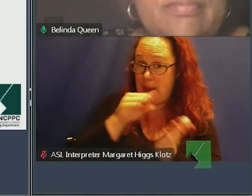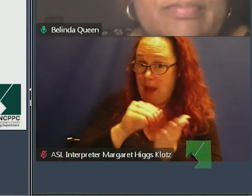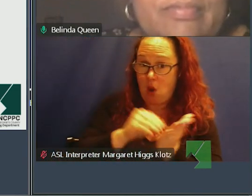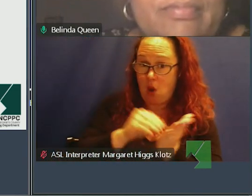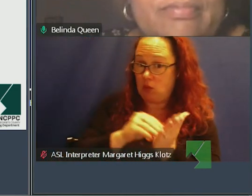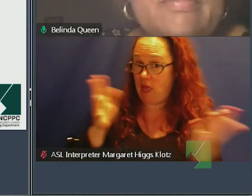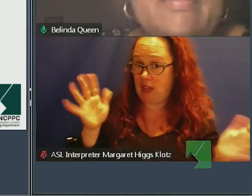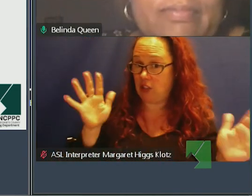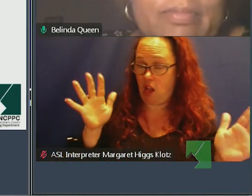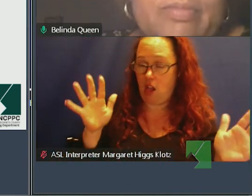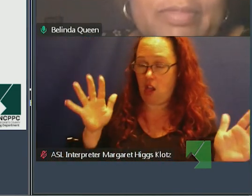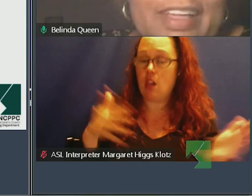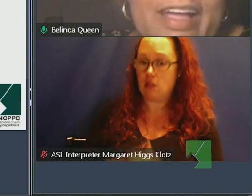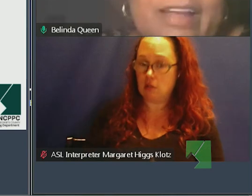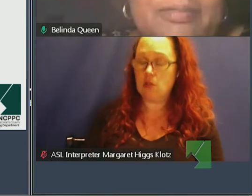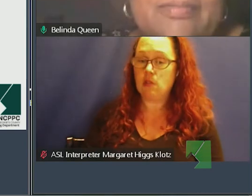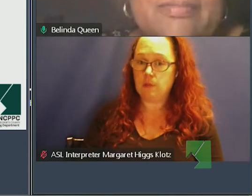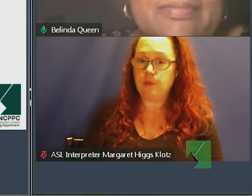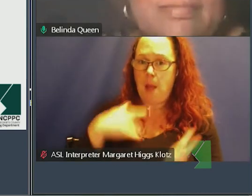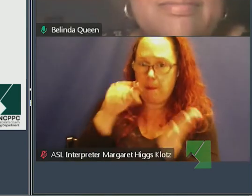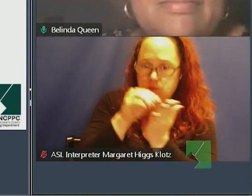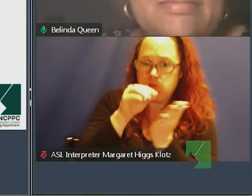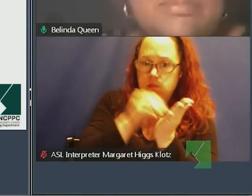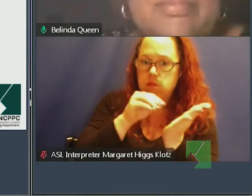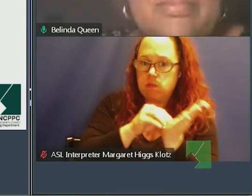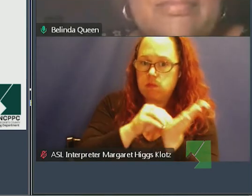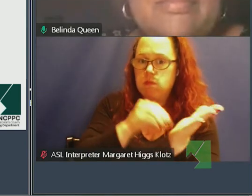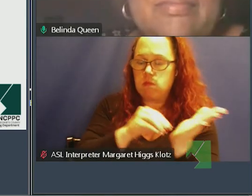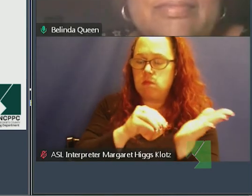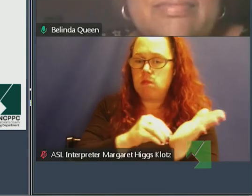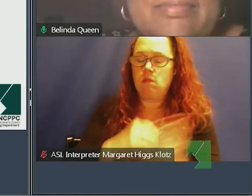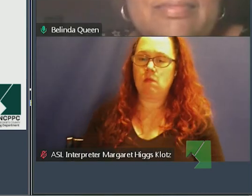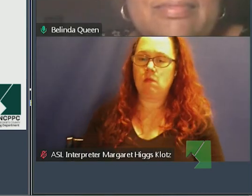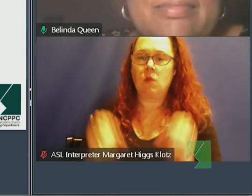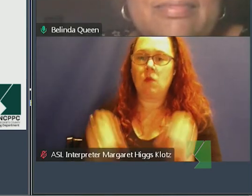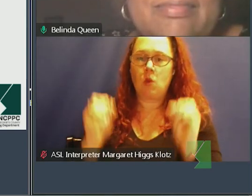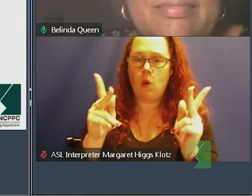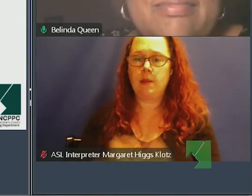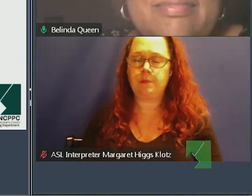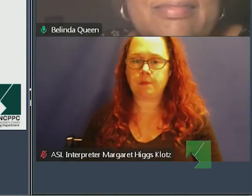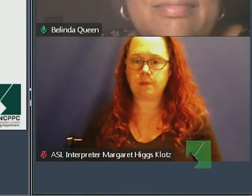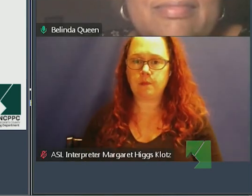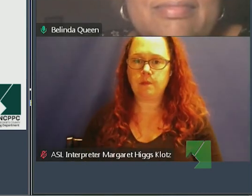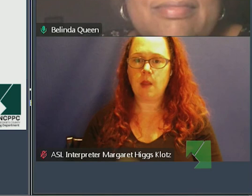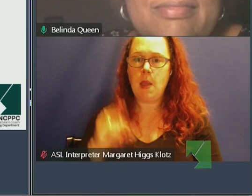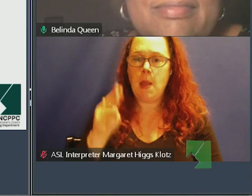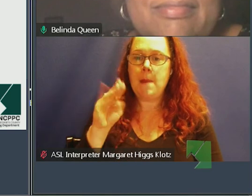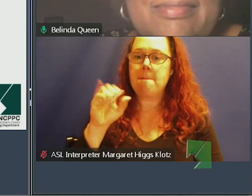Because, cause I'm writing this stuff down. Okay. All right. This queen, we got you. We heard you.